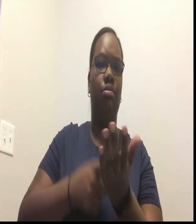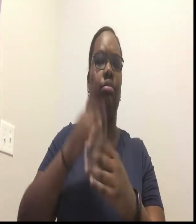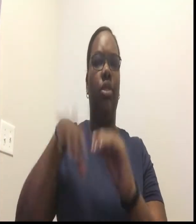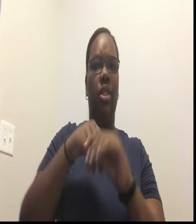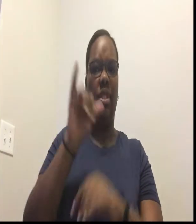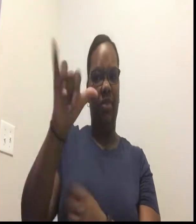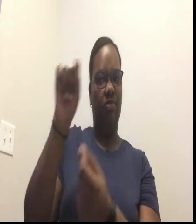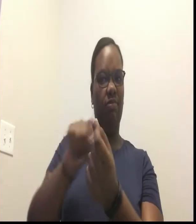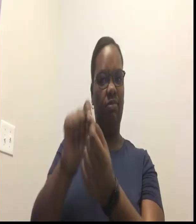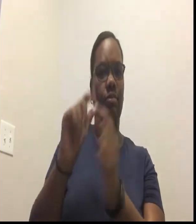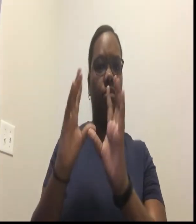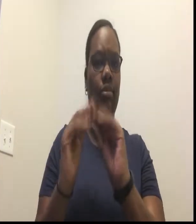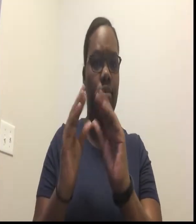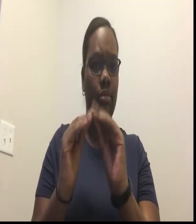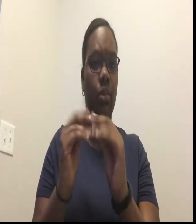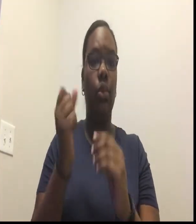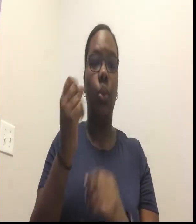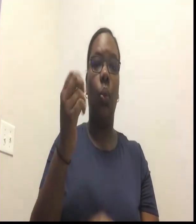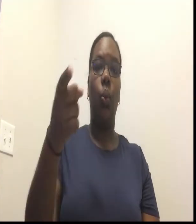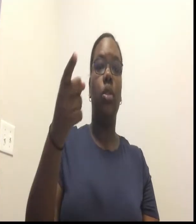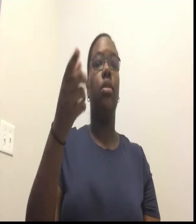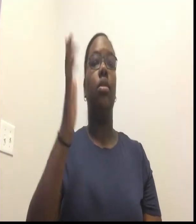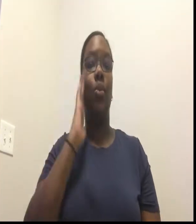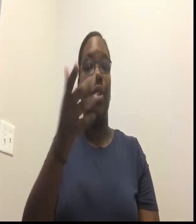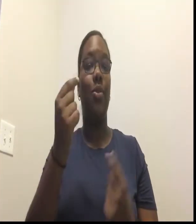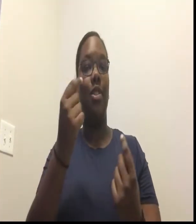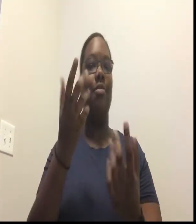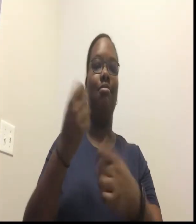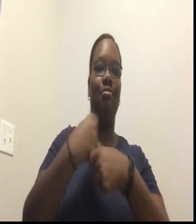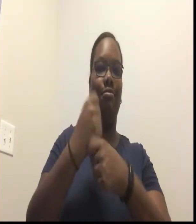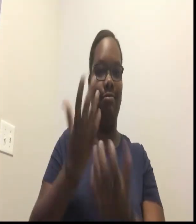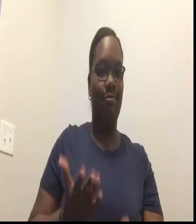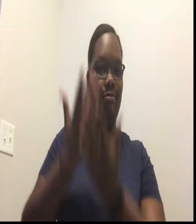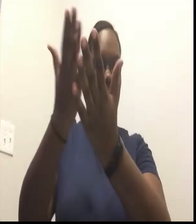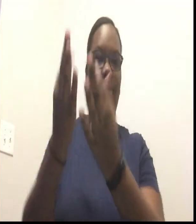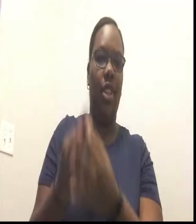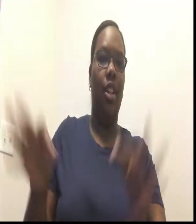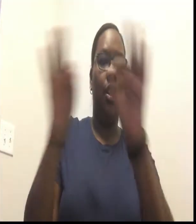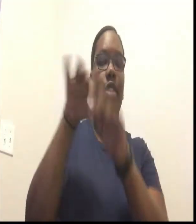motion. This is when there's something incredibly important or urgent to